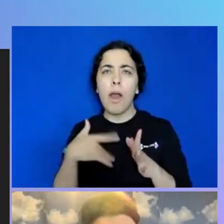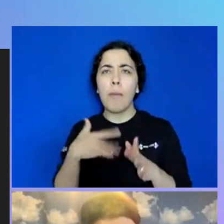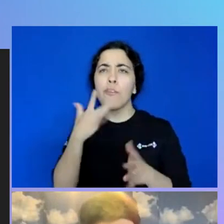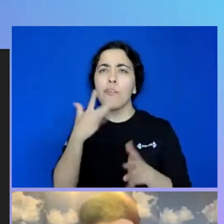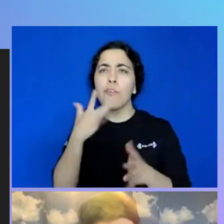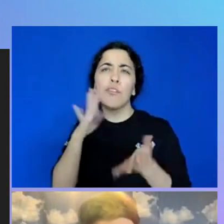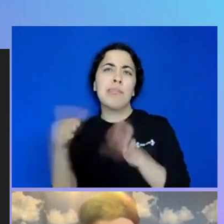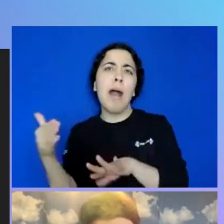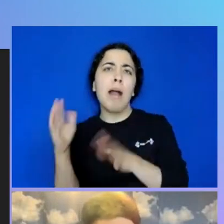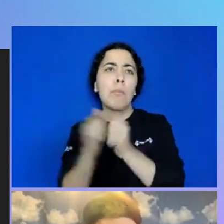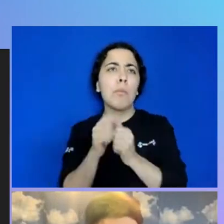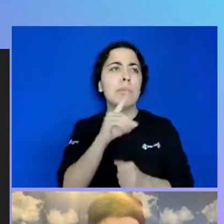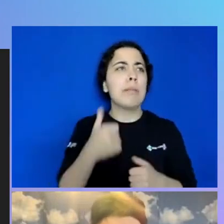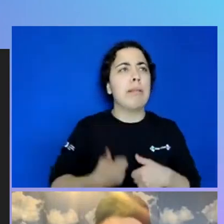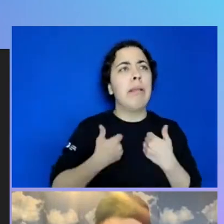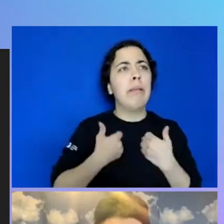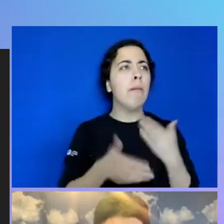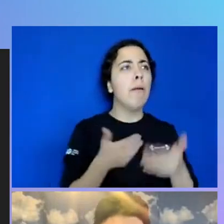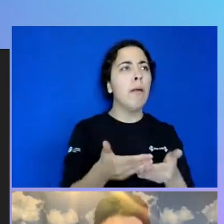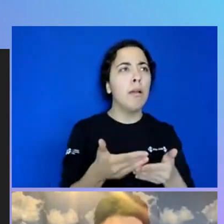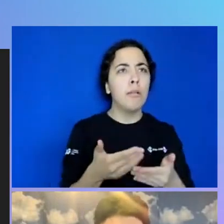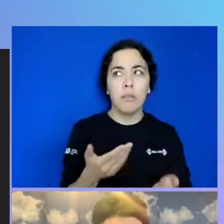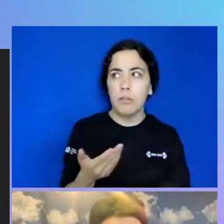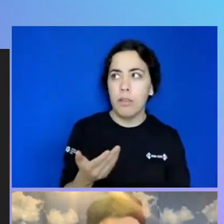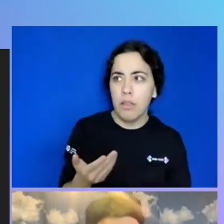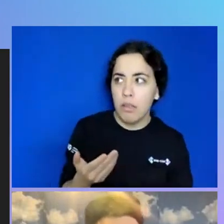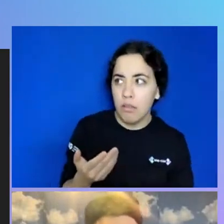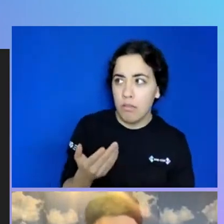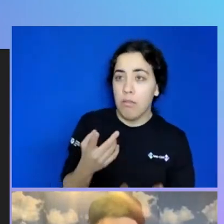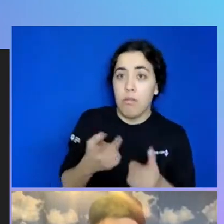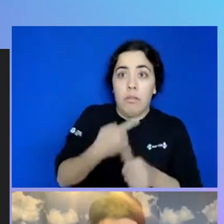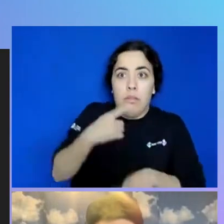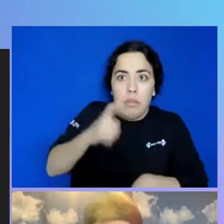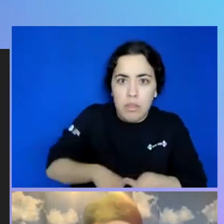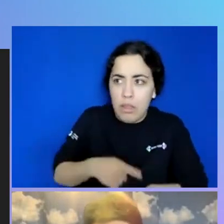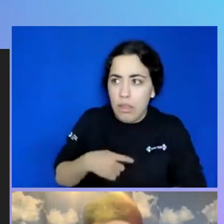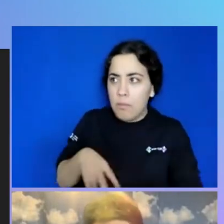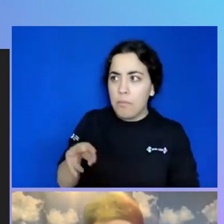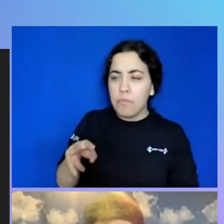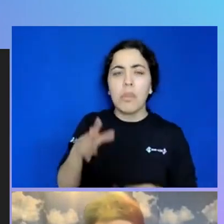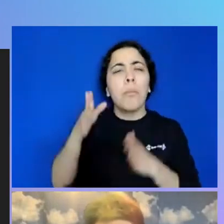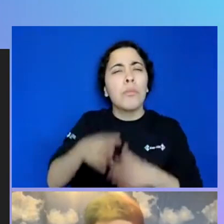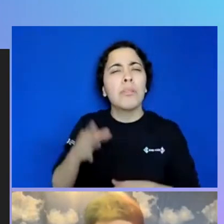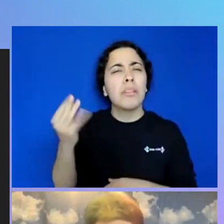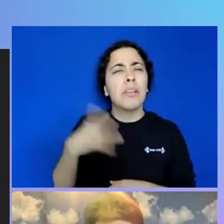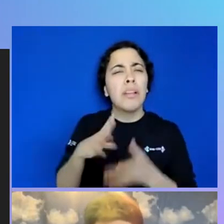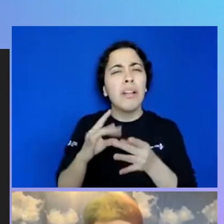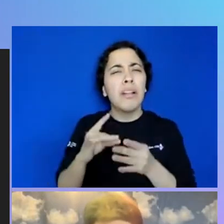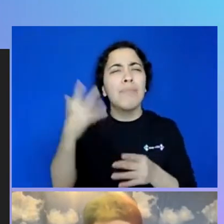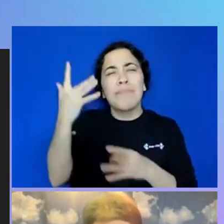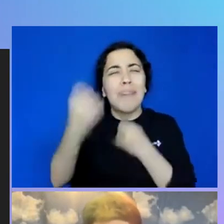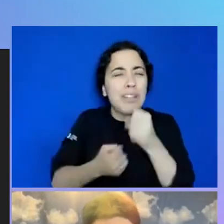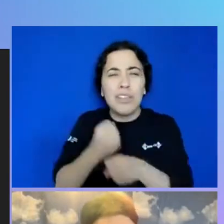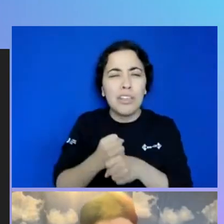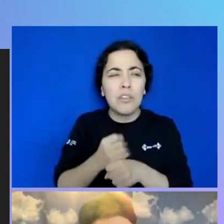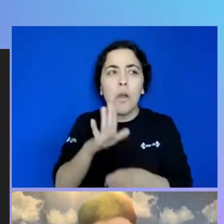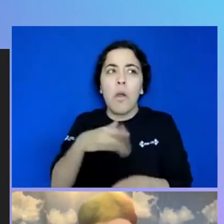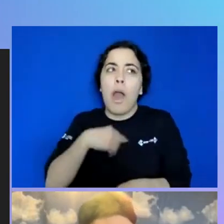over and over again throughout the years is that people would be like, oh, I can never do